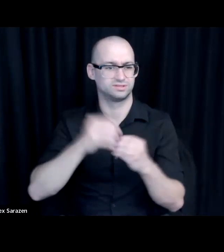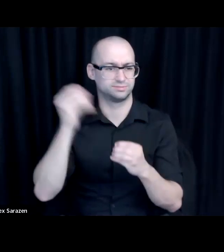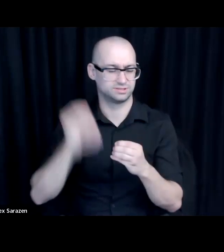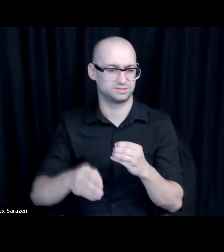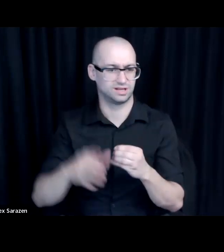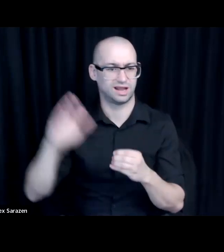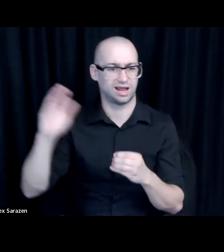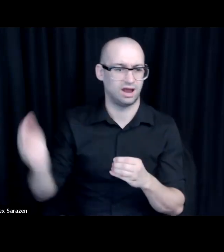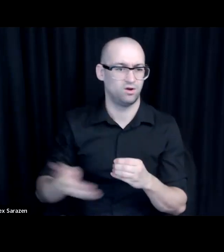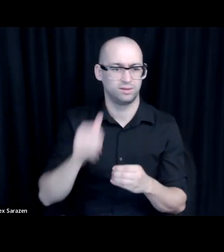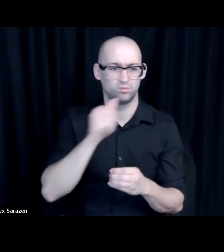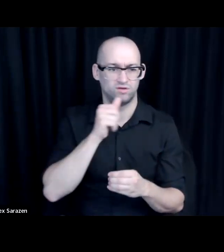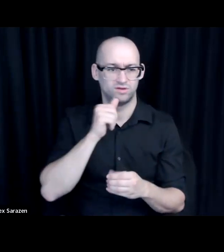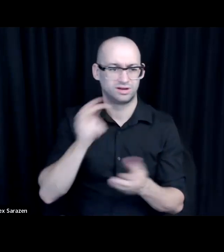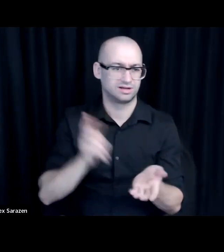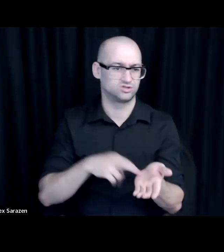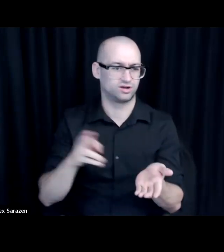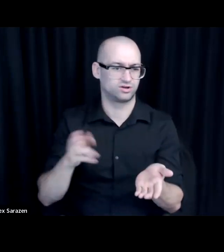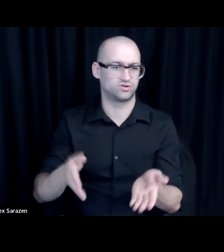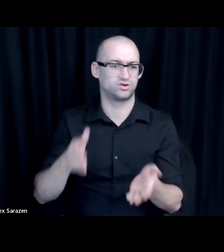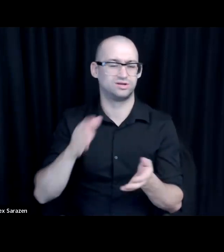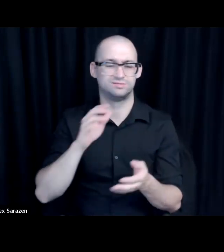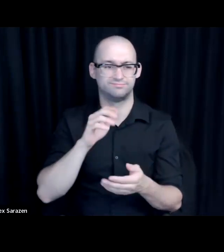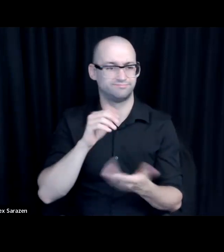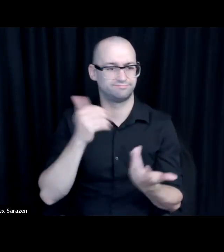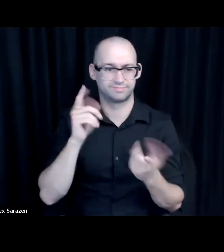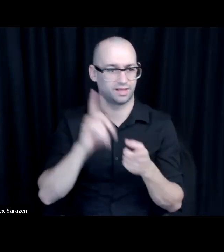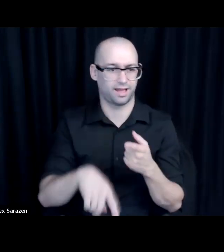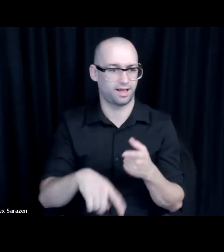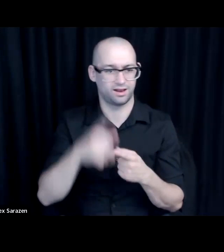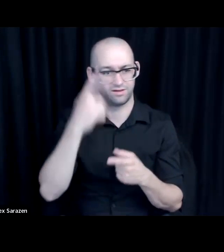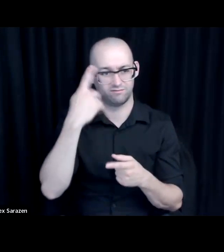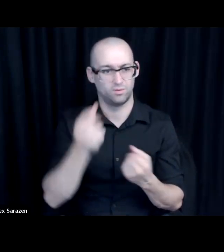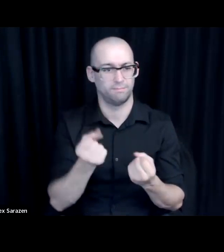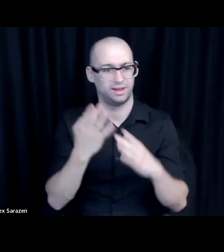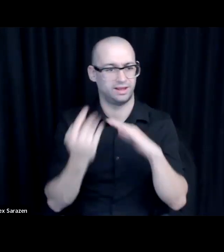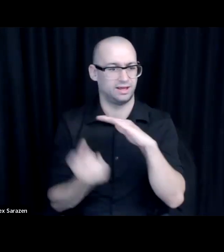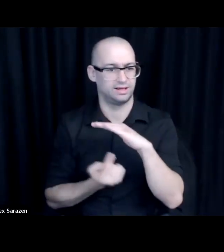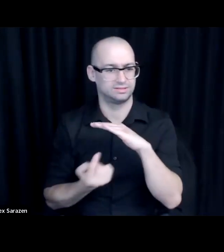contractors is pretty much out of the question for a lot of the isolated Tribes, because, again,